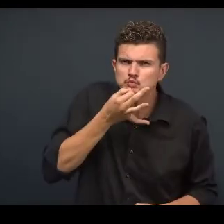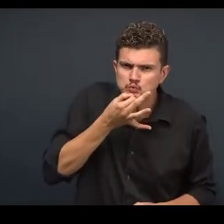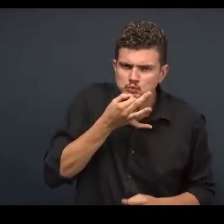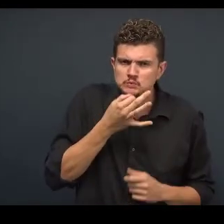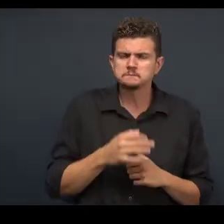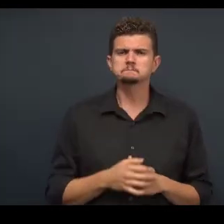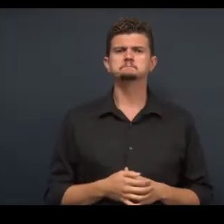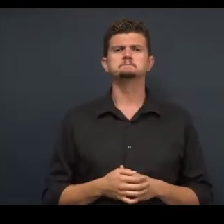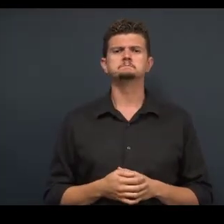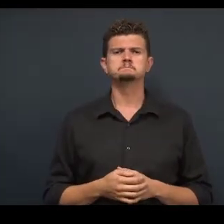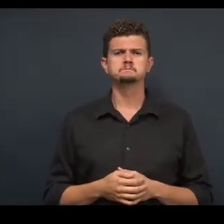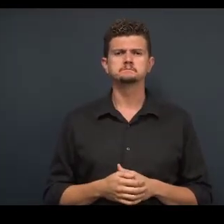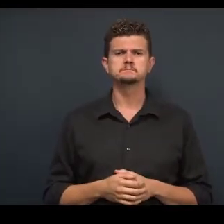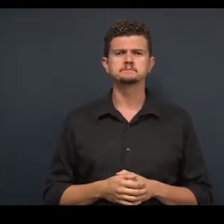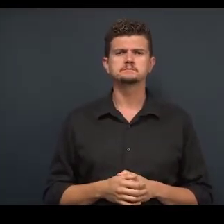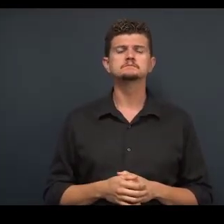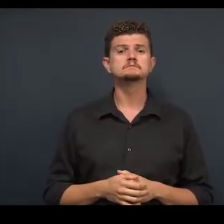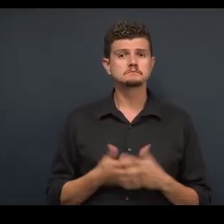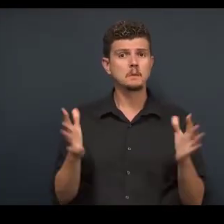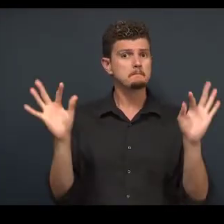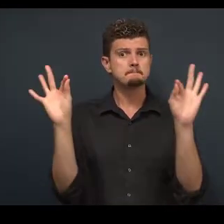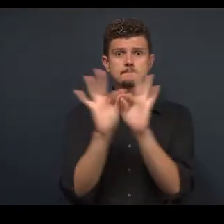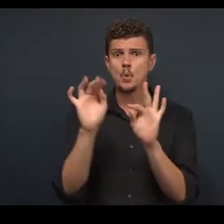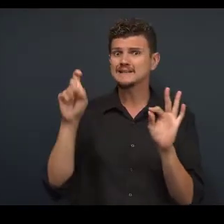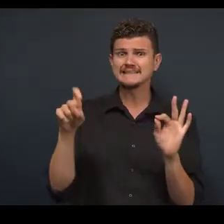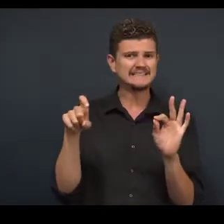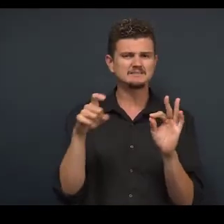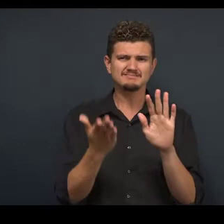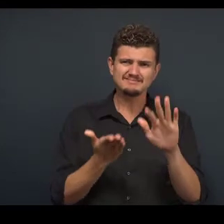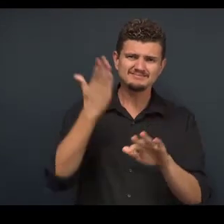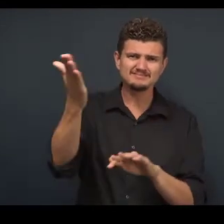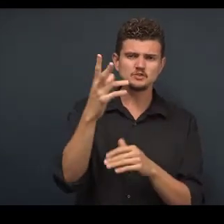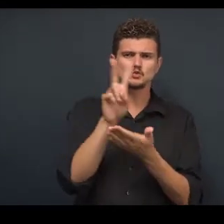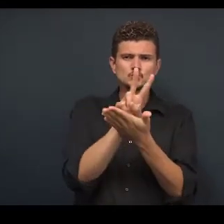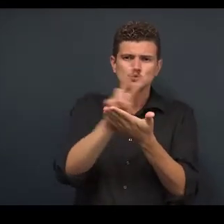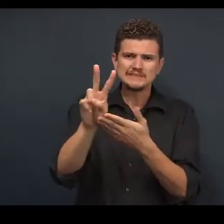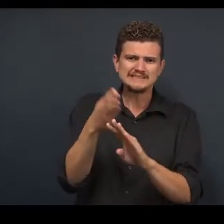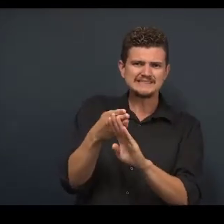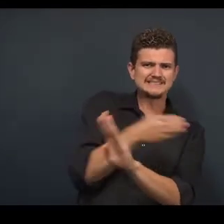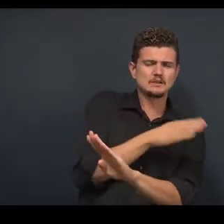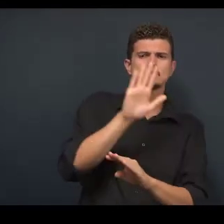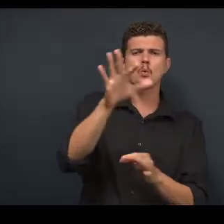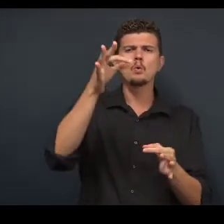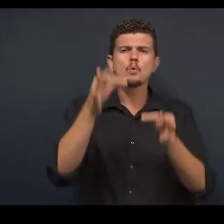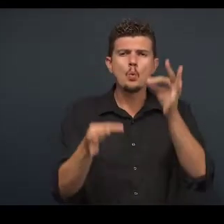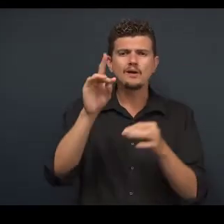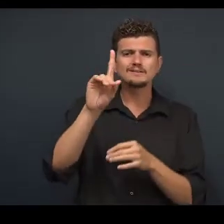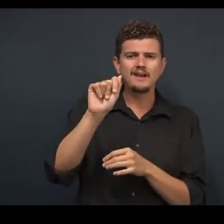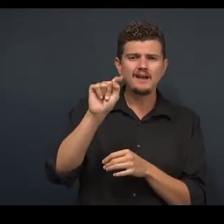county as early as possible All requests for accommodation should be made prior to your court date or business with